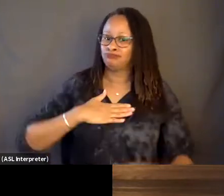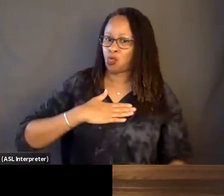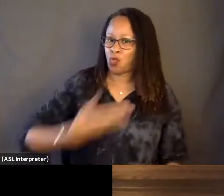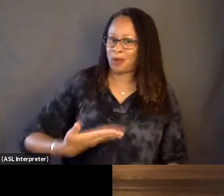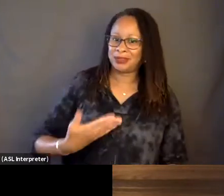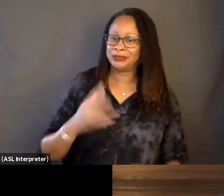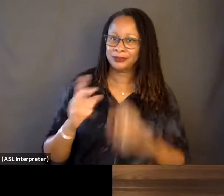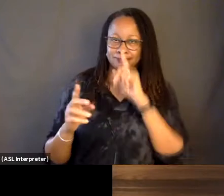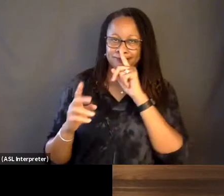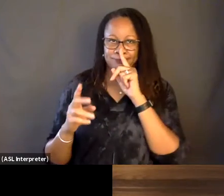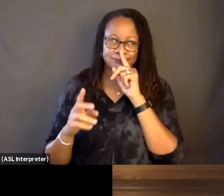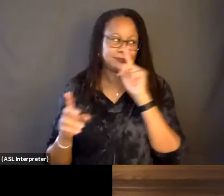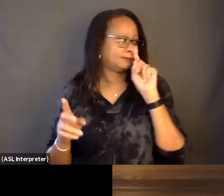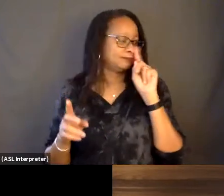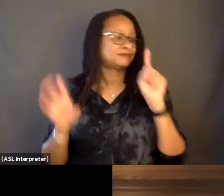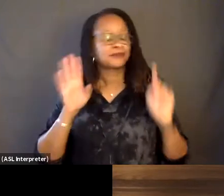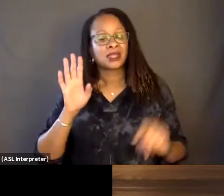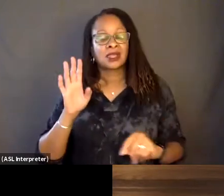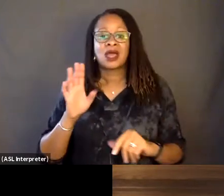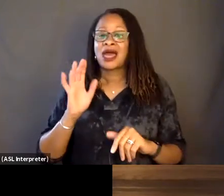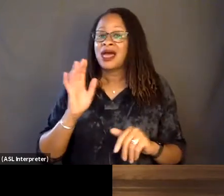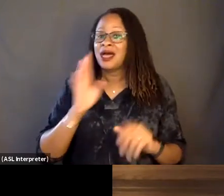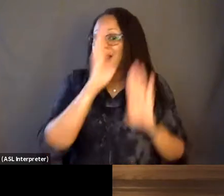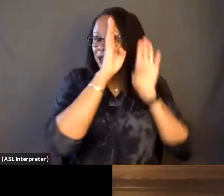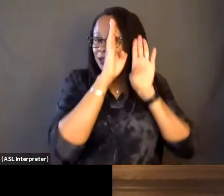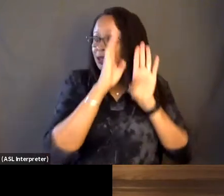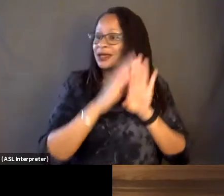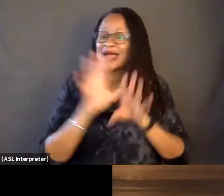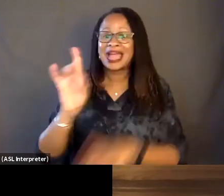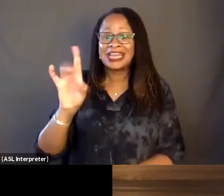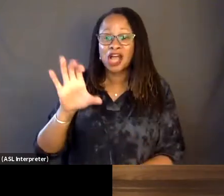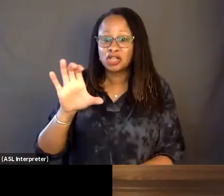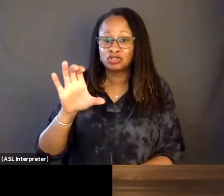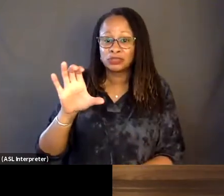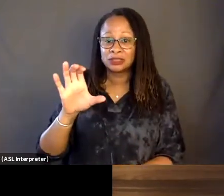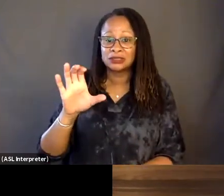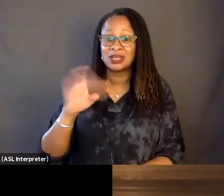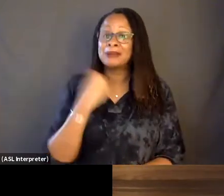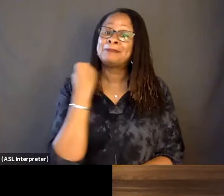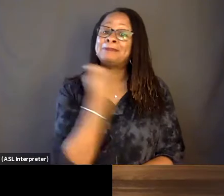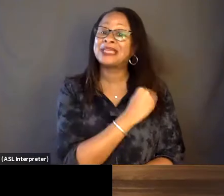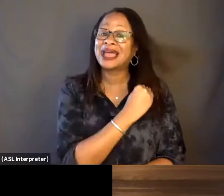the other way, that there were 800 and some beheadings in Saudi Arabia last year.